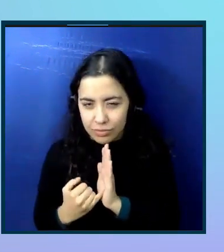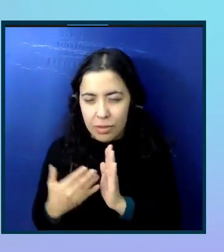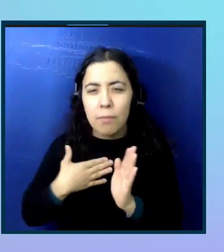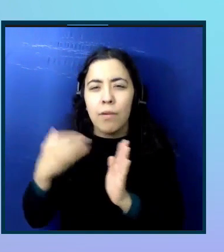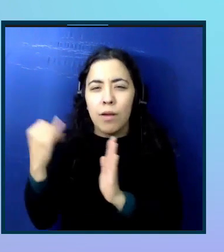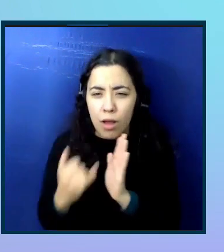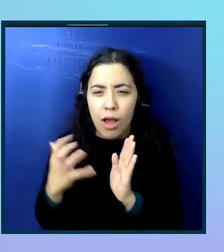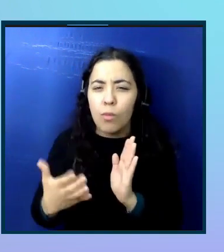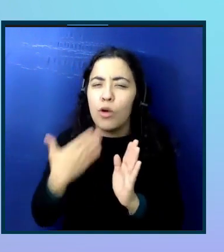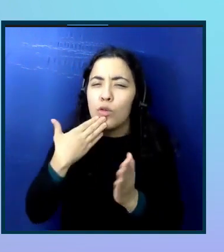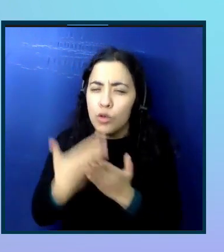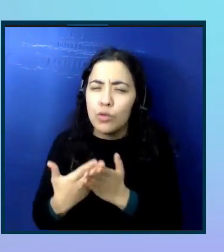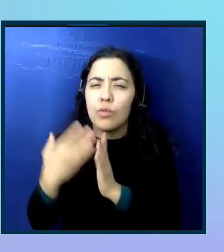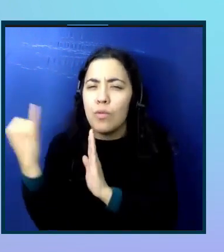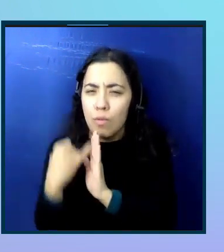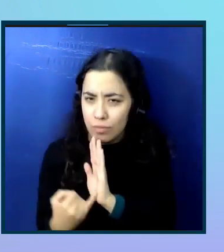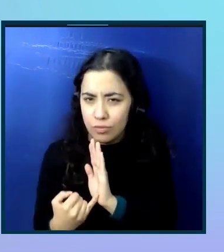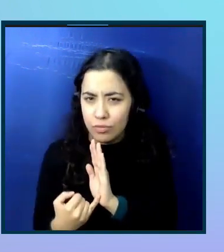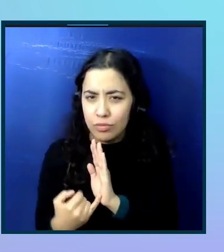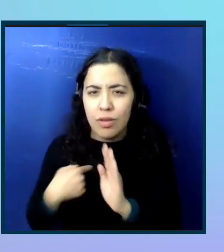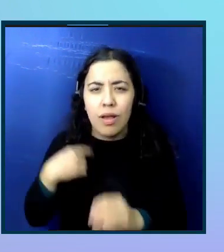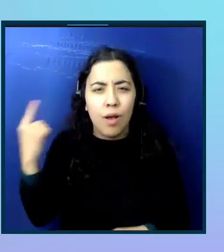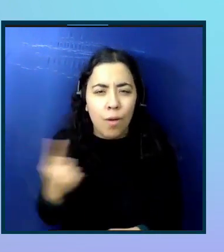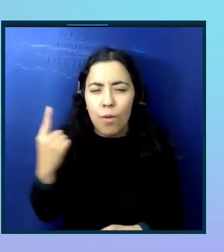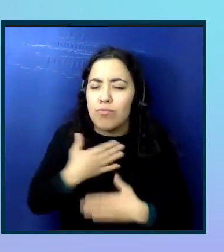I always liked to draw, you know,